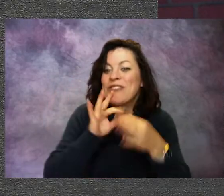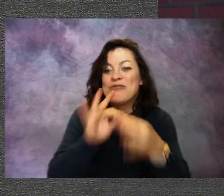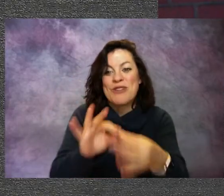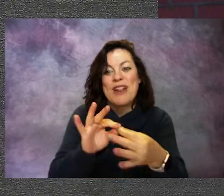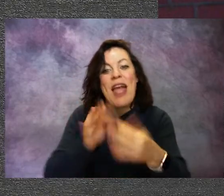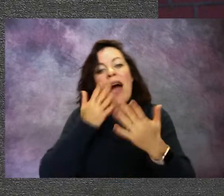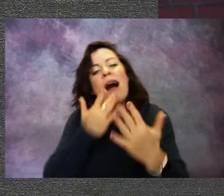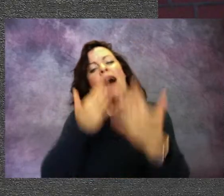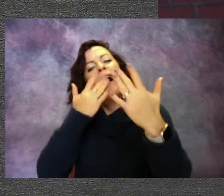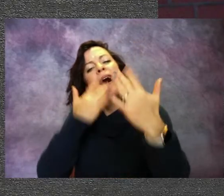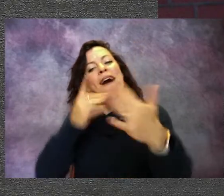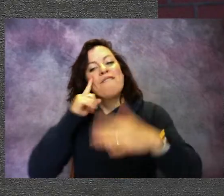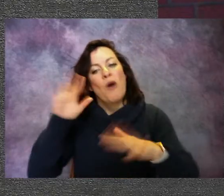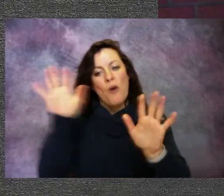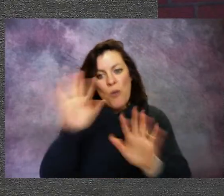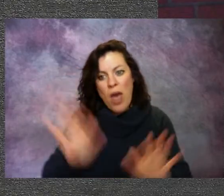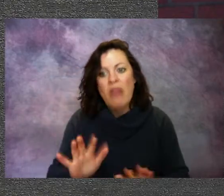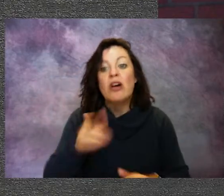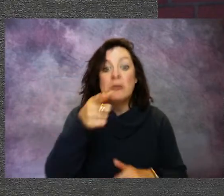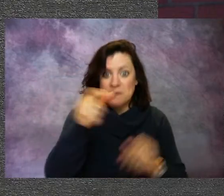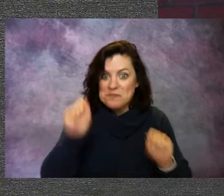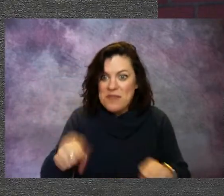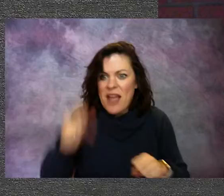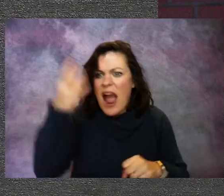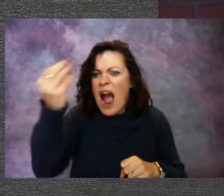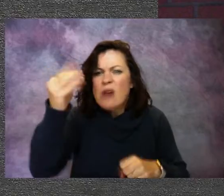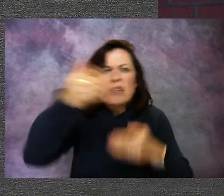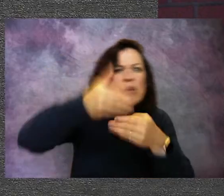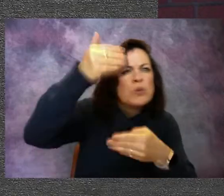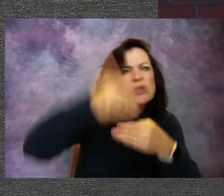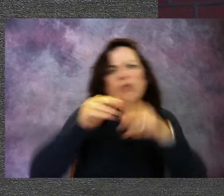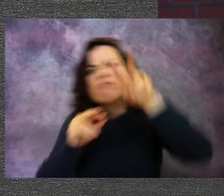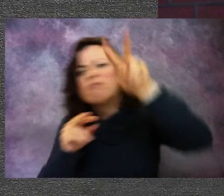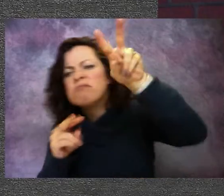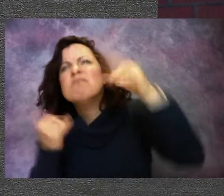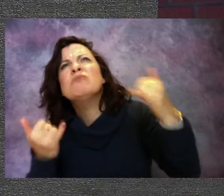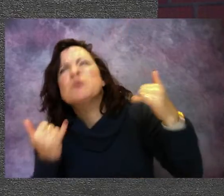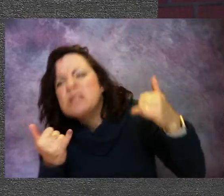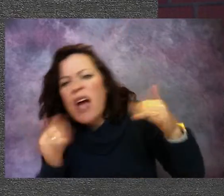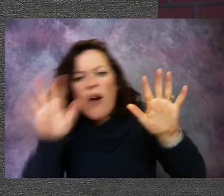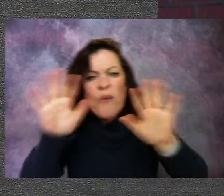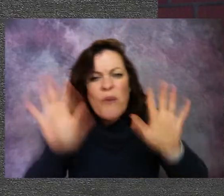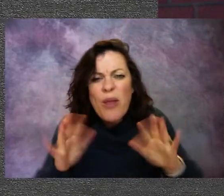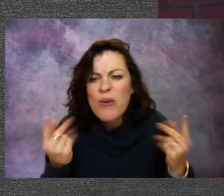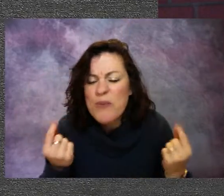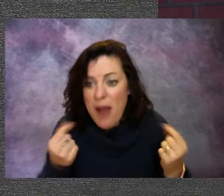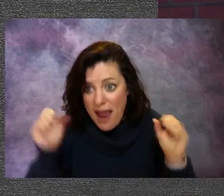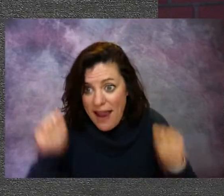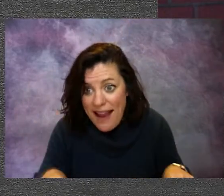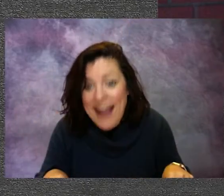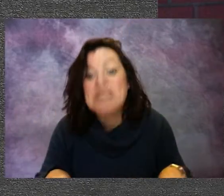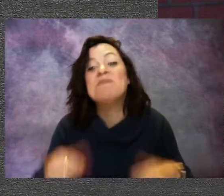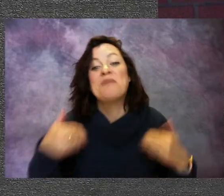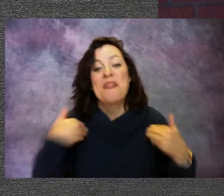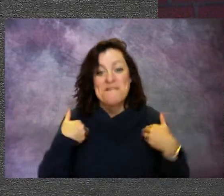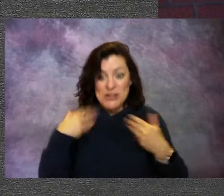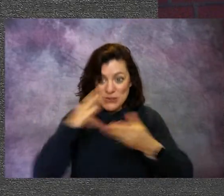and see what the weather is like, we're gonna read a weather story and then we're going to do our science experiment